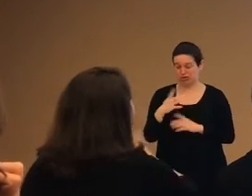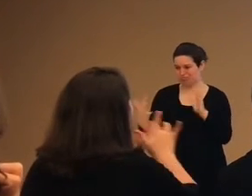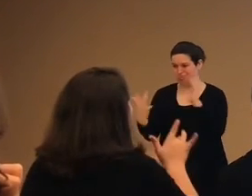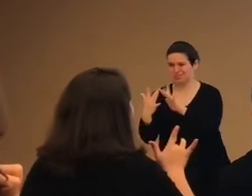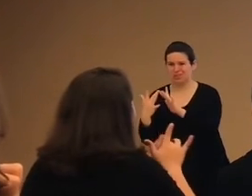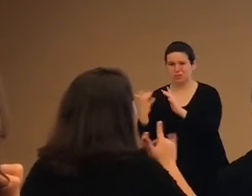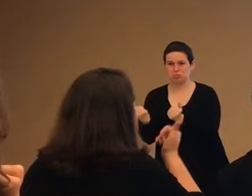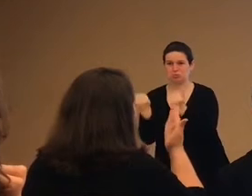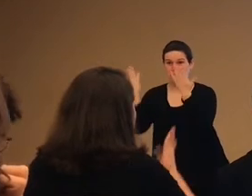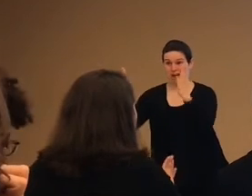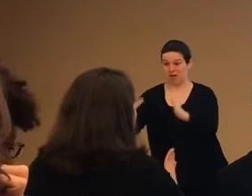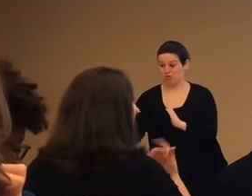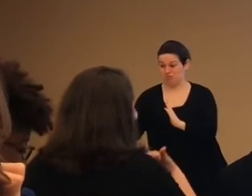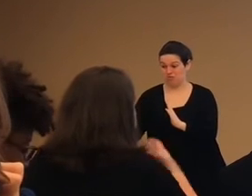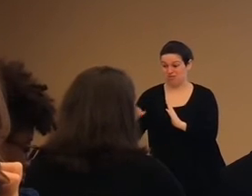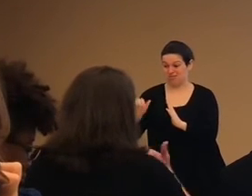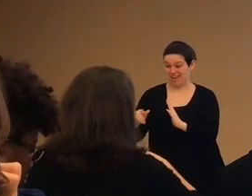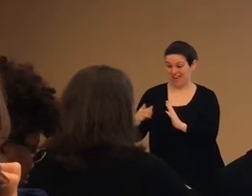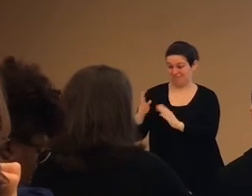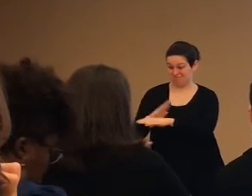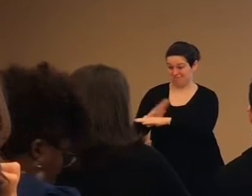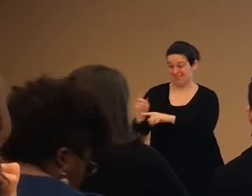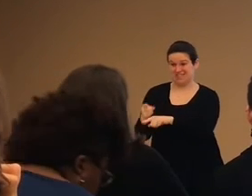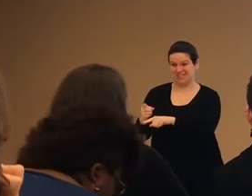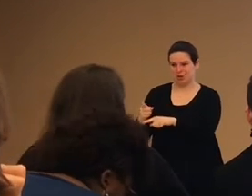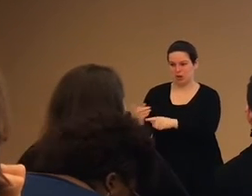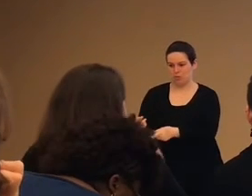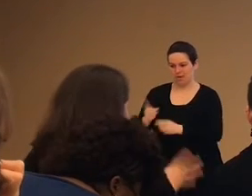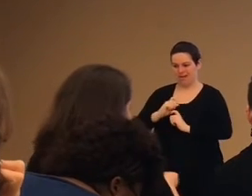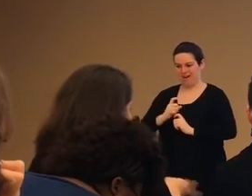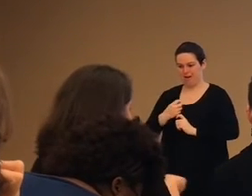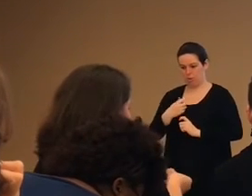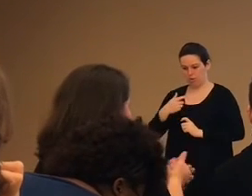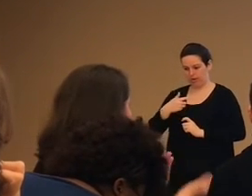We got what we wanted plus other things that we did not think about